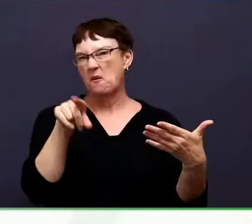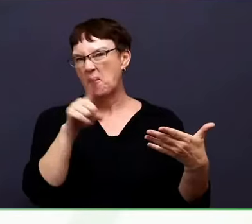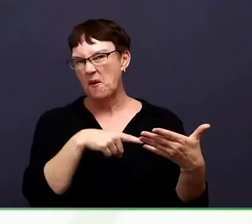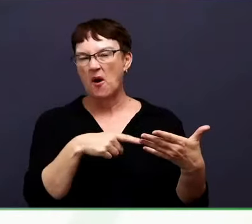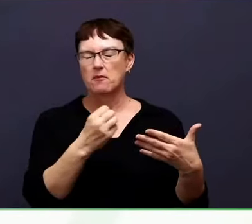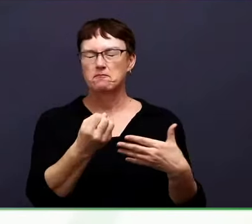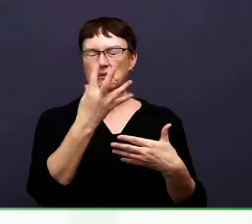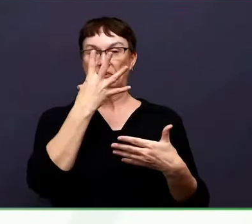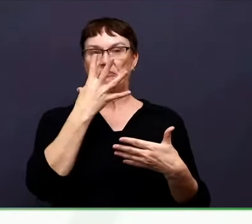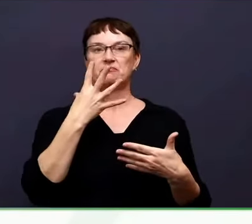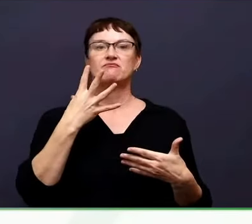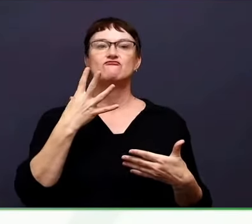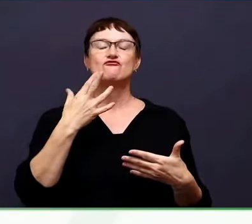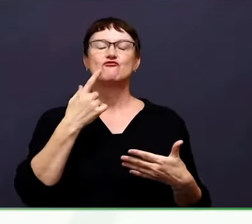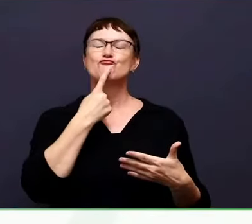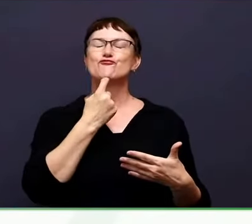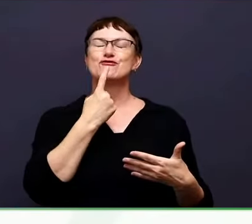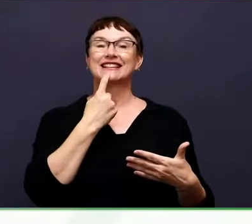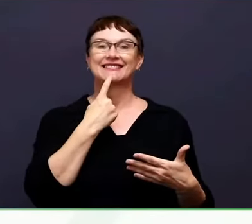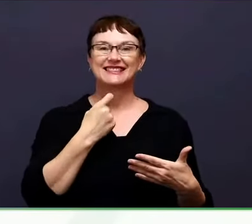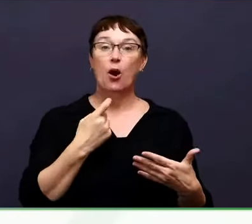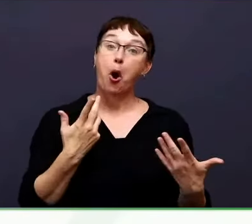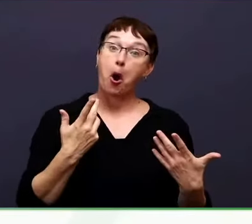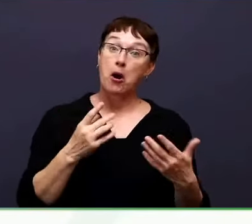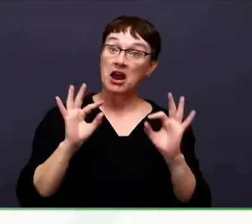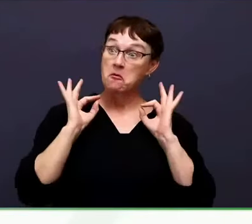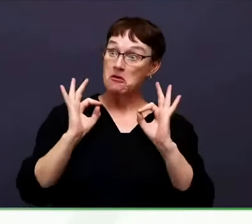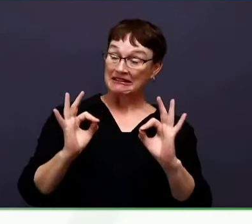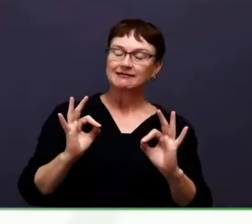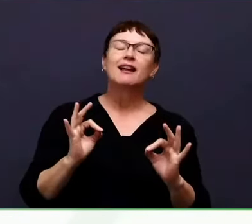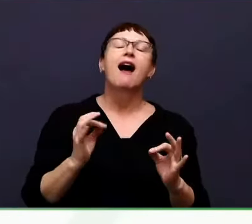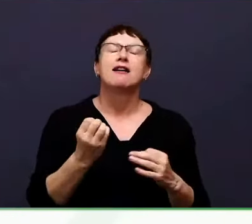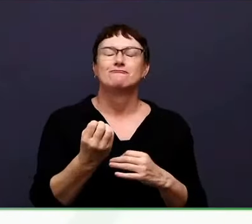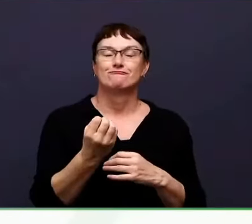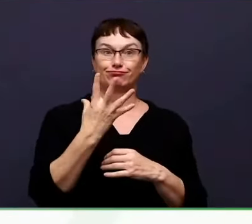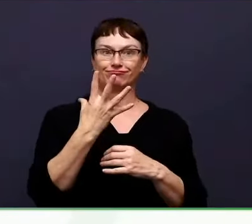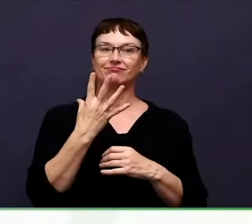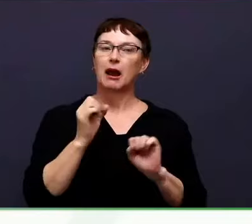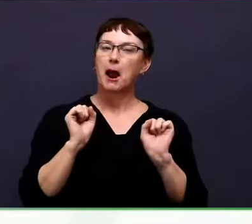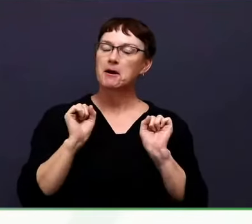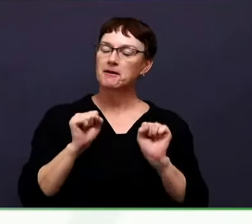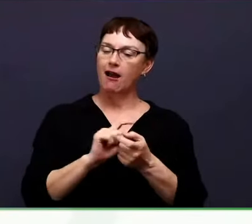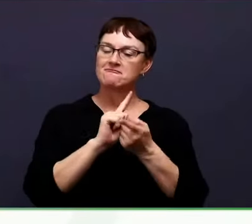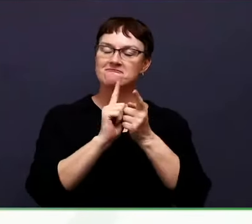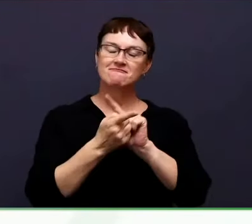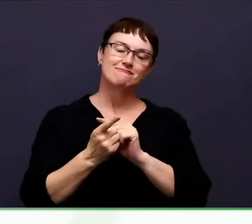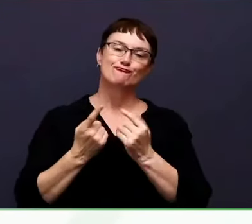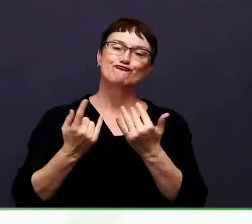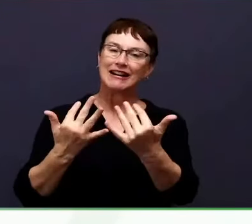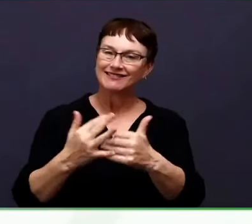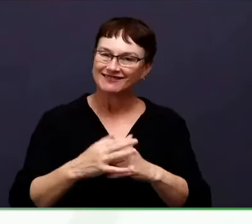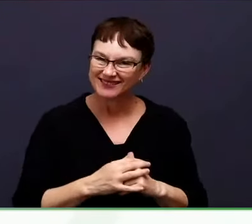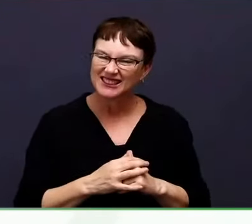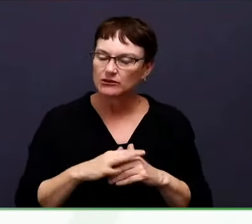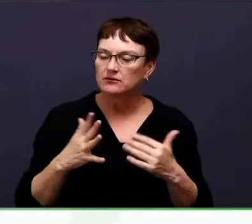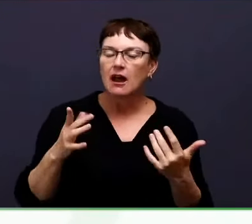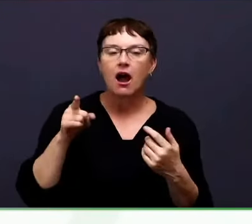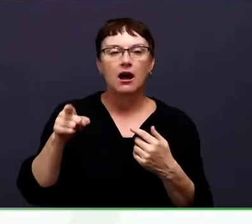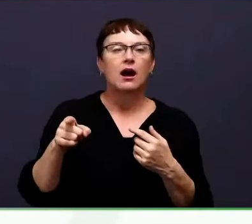electoral commission in Australia. Click the map of the society, and then answer the question. Who is in charge of this politically?